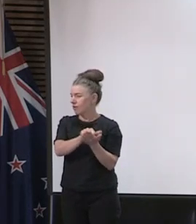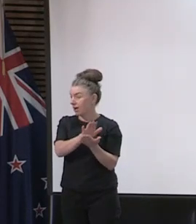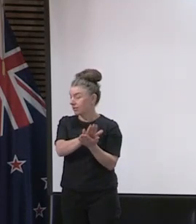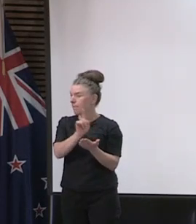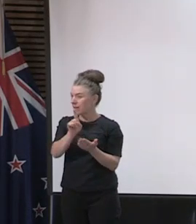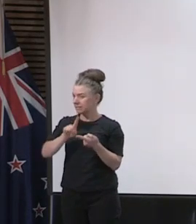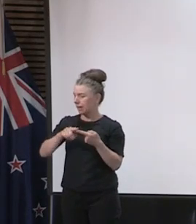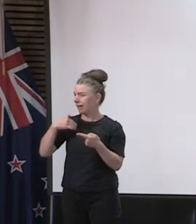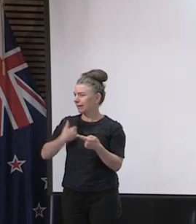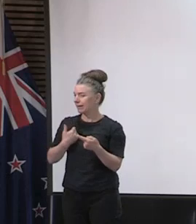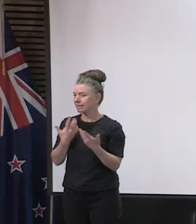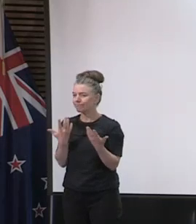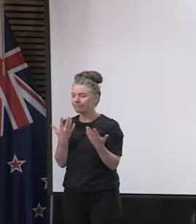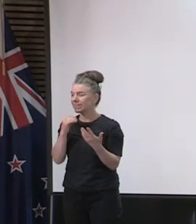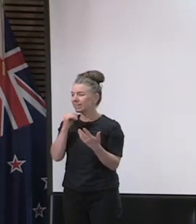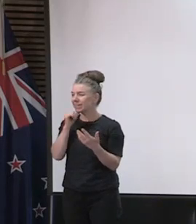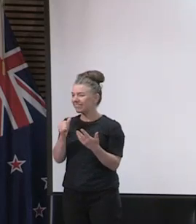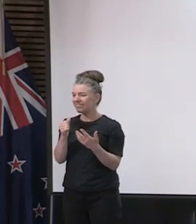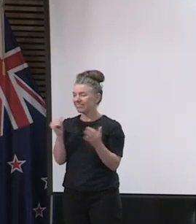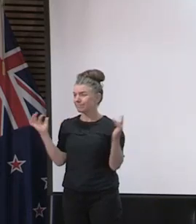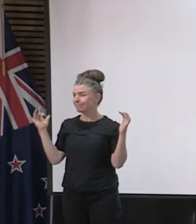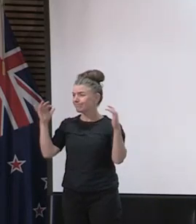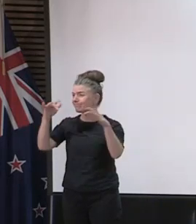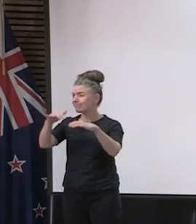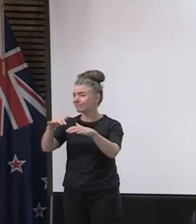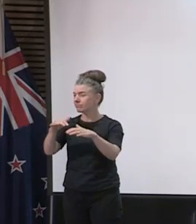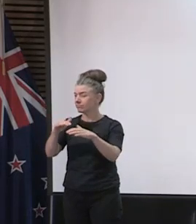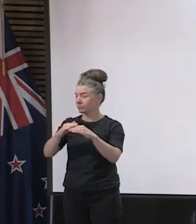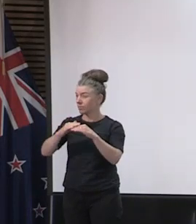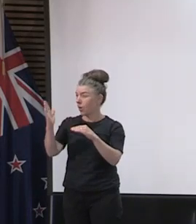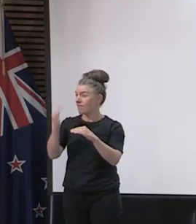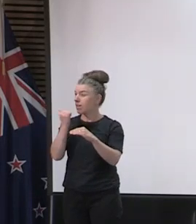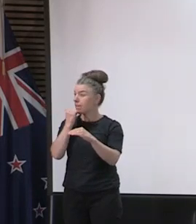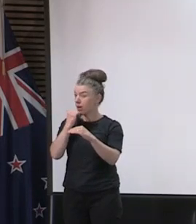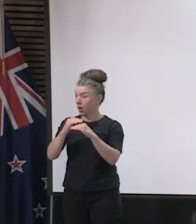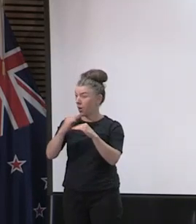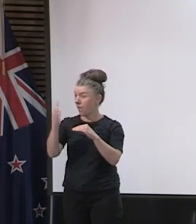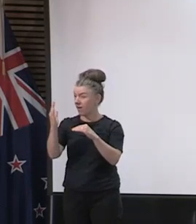have taken away some powers that existed before because they are not necessary or